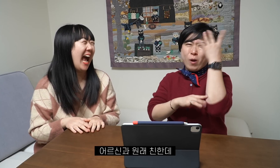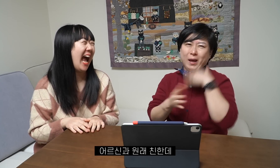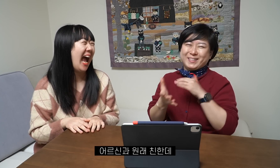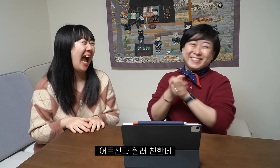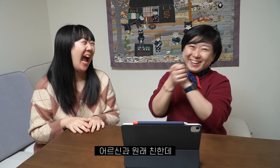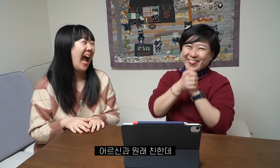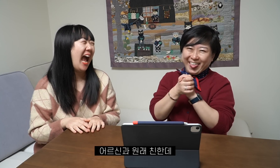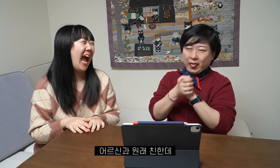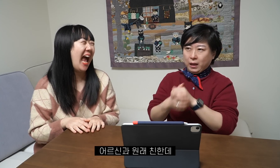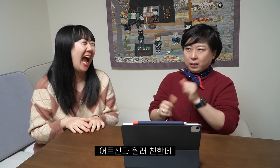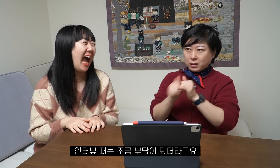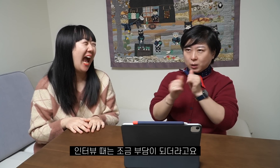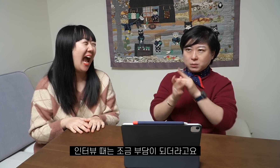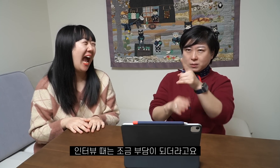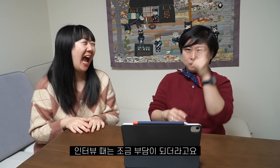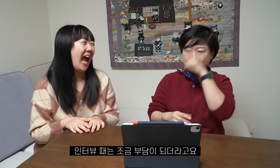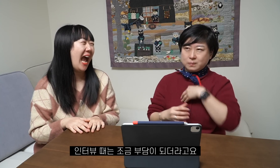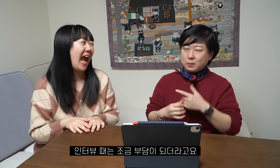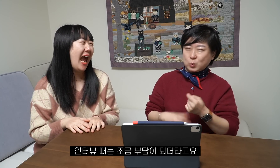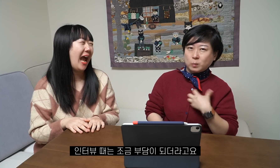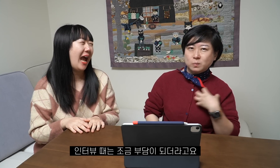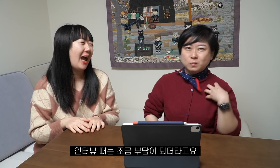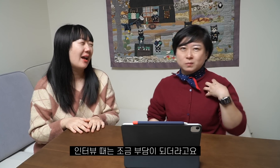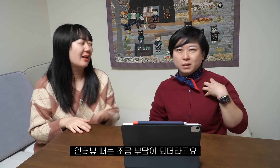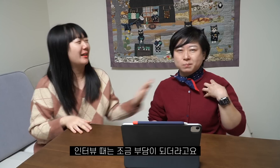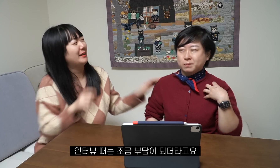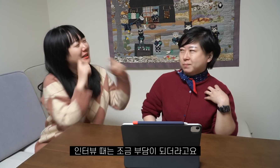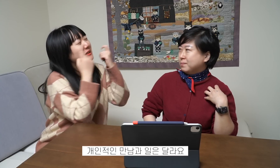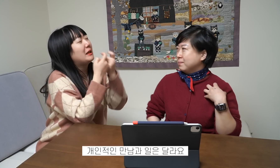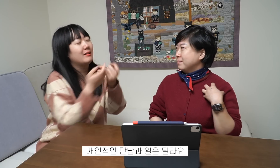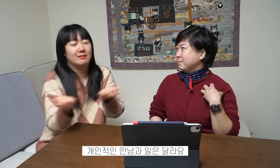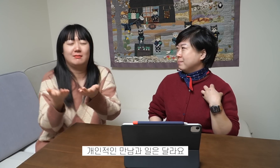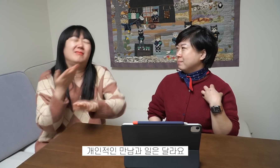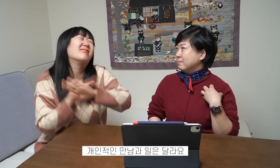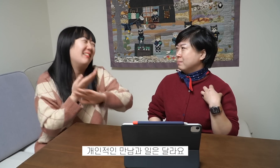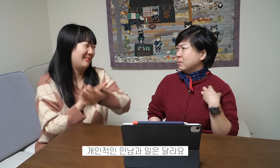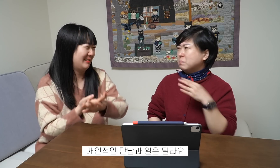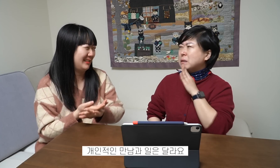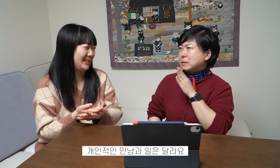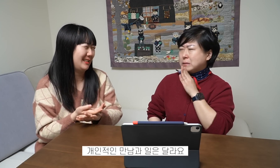I am close with an elderly person, but during the interview, I felt a little burdened. Personal meetings and work are different.